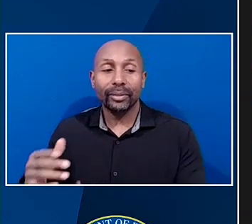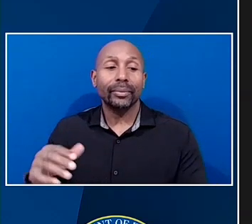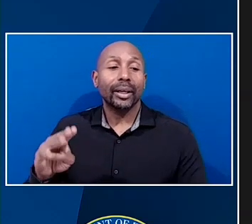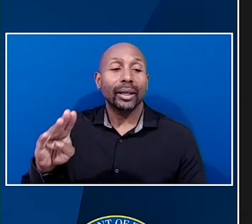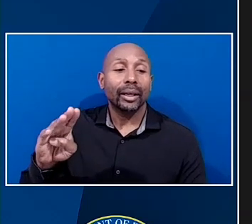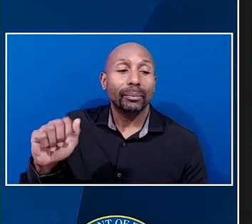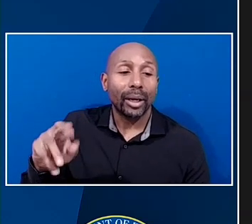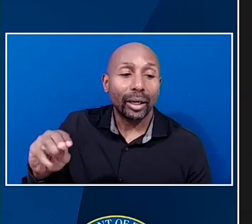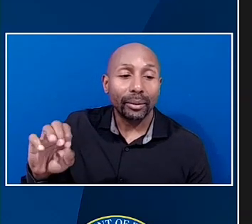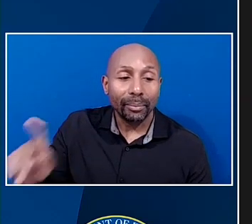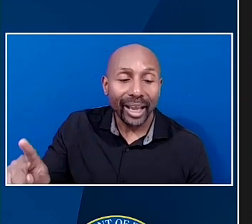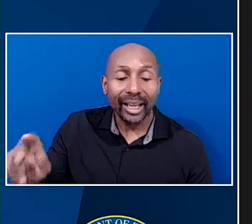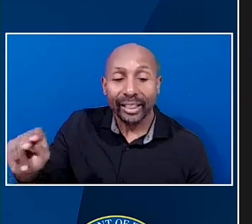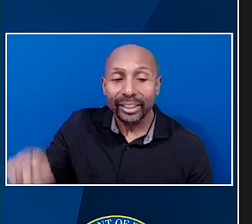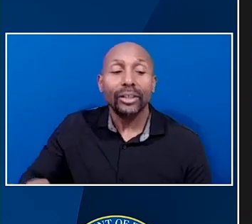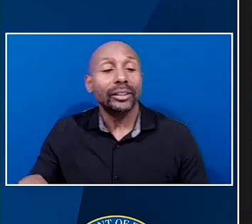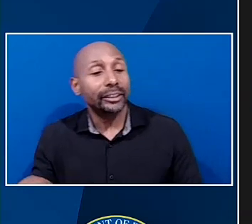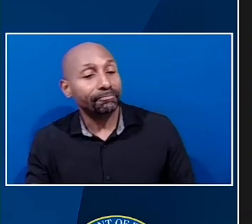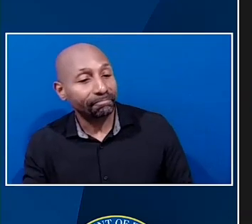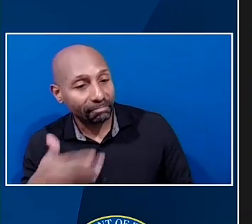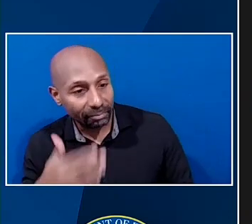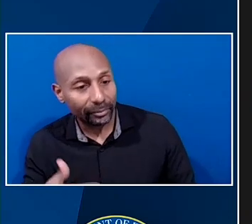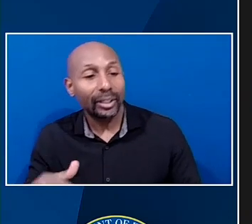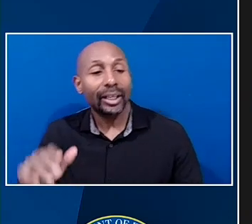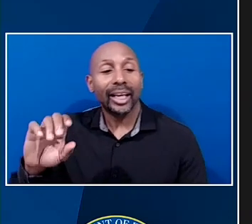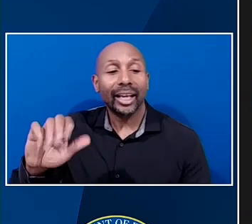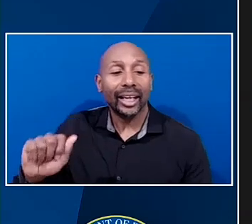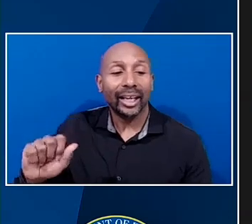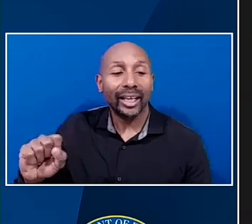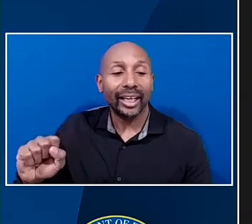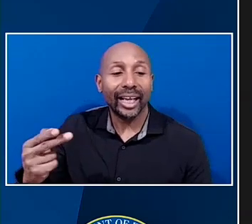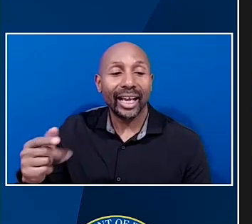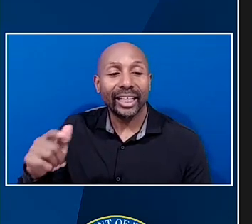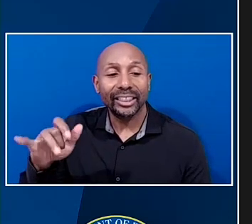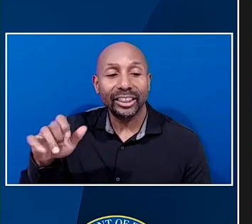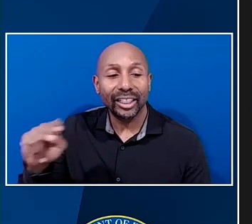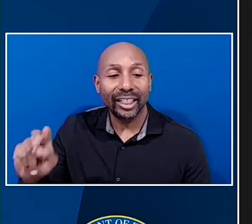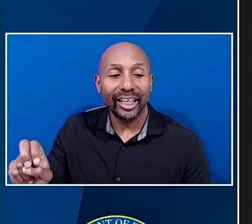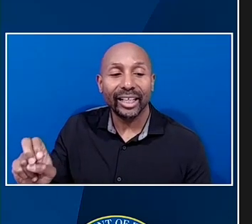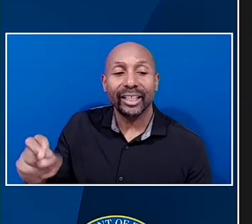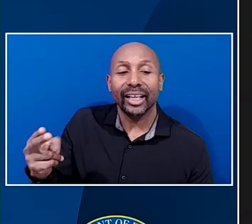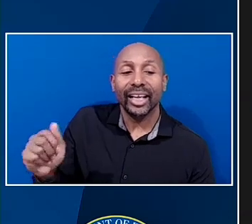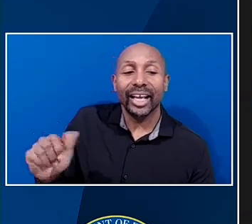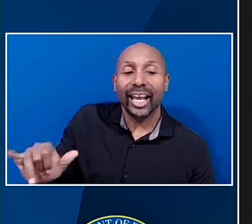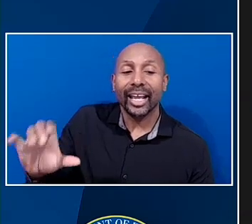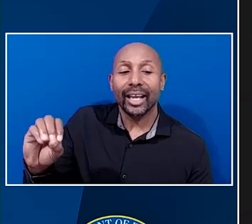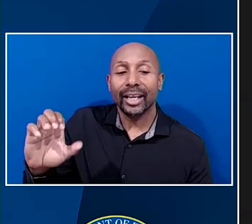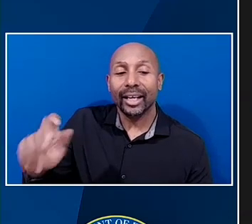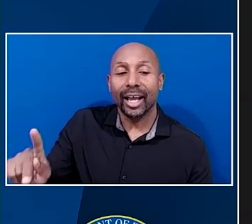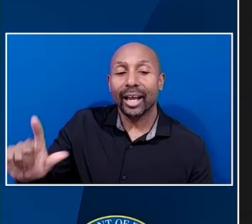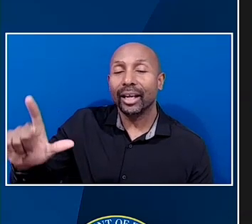For the Department today we have our